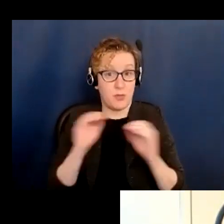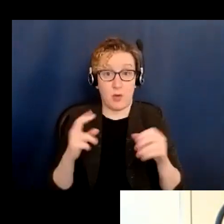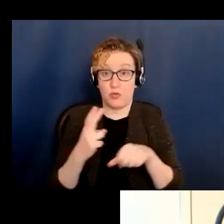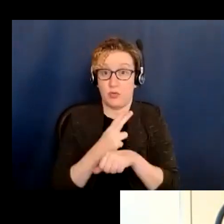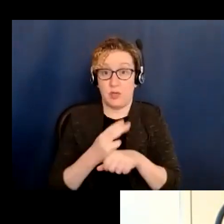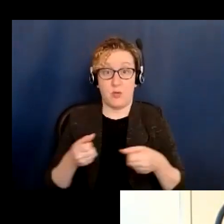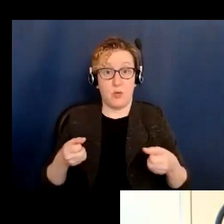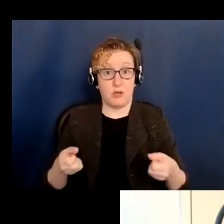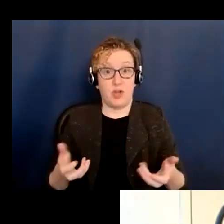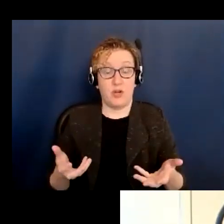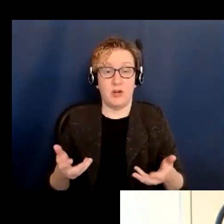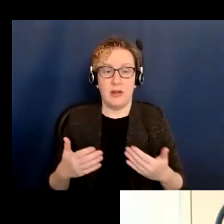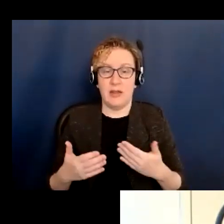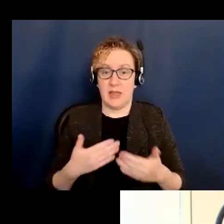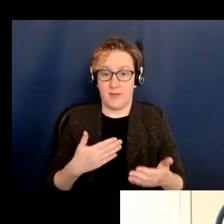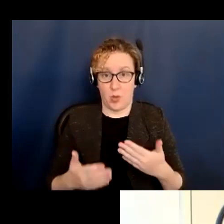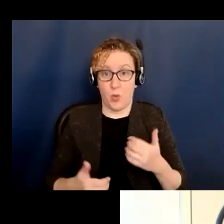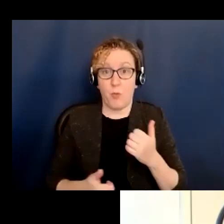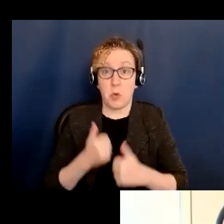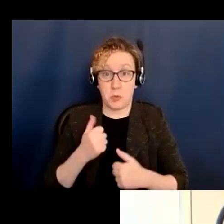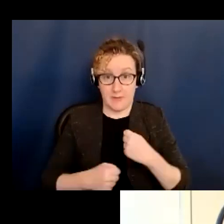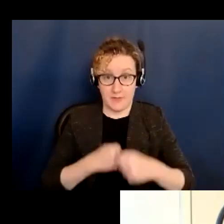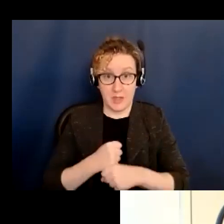she had done most of her year already with one.